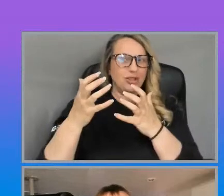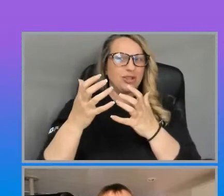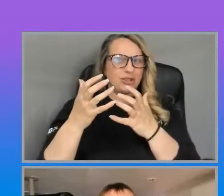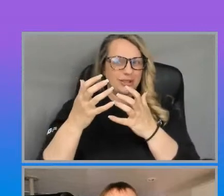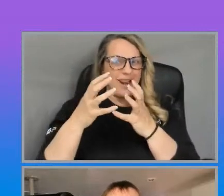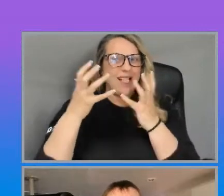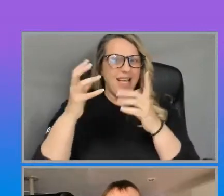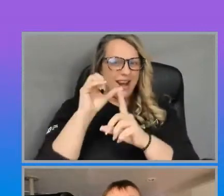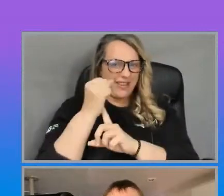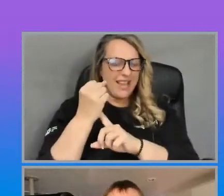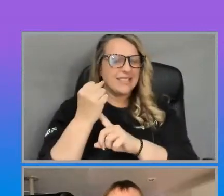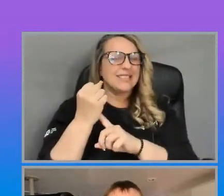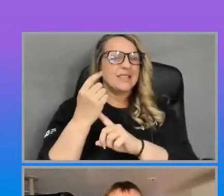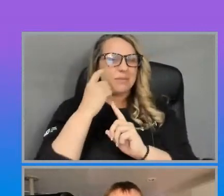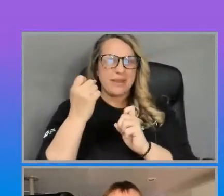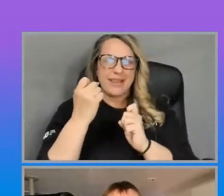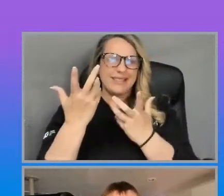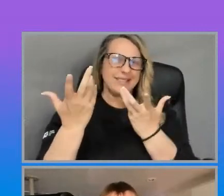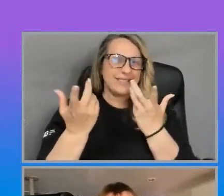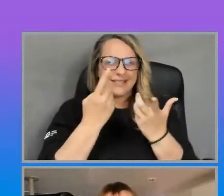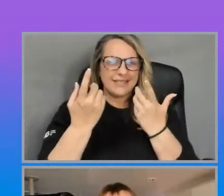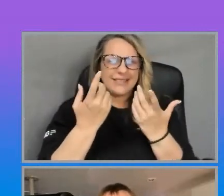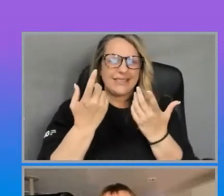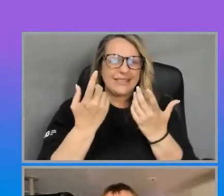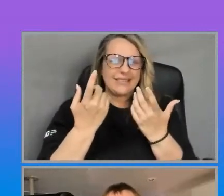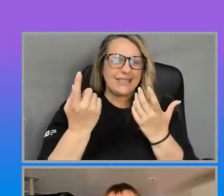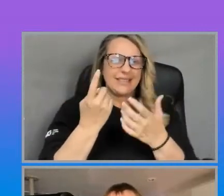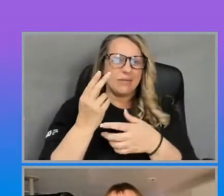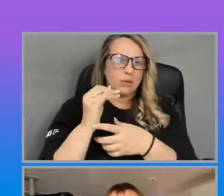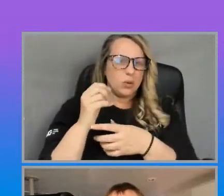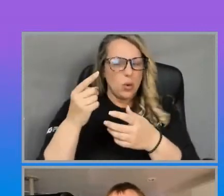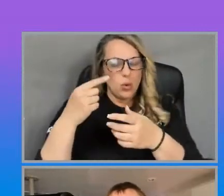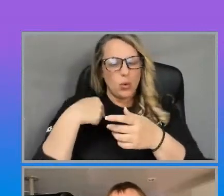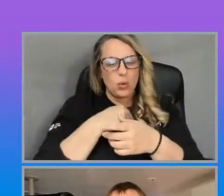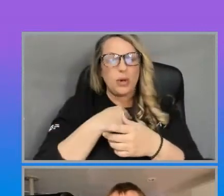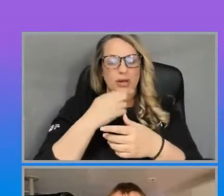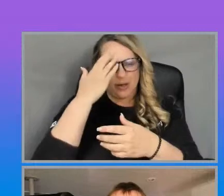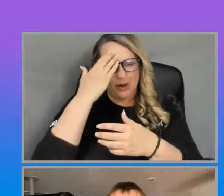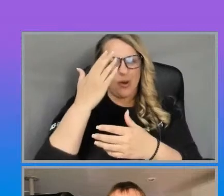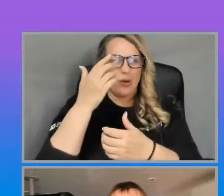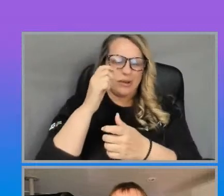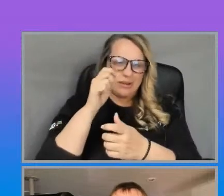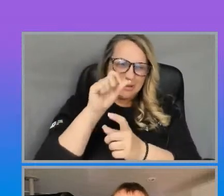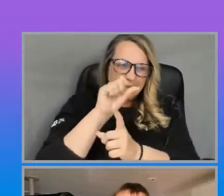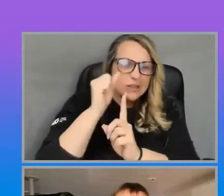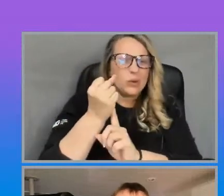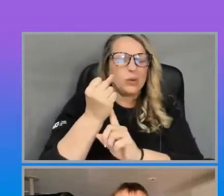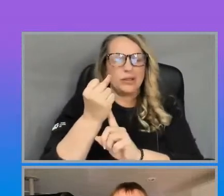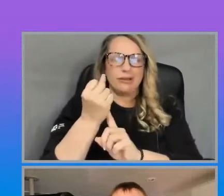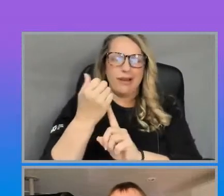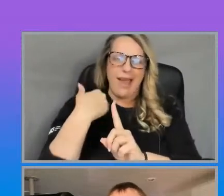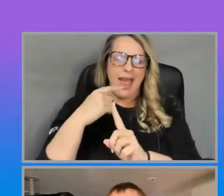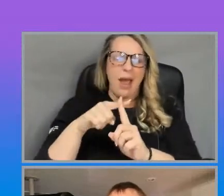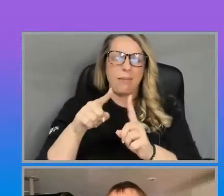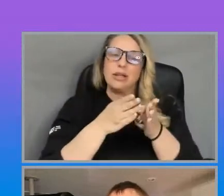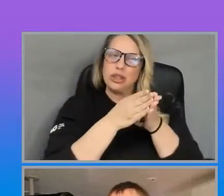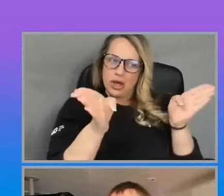it used that much in a lot of cases, because it's sort of something that there are those use cases that we know exist,